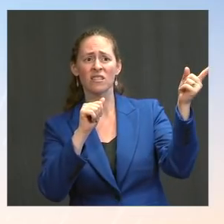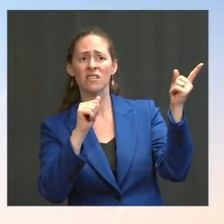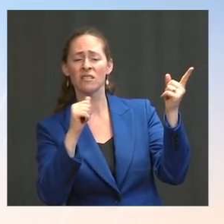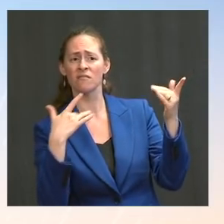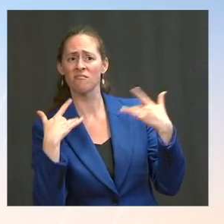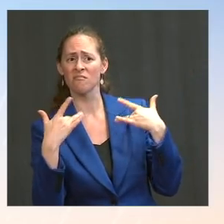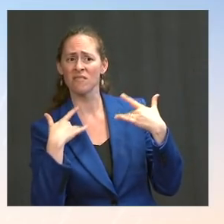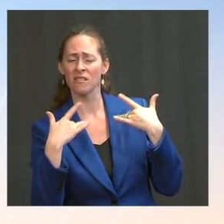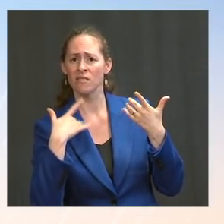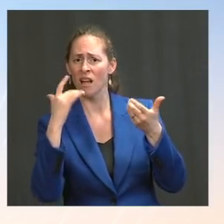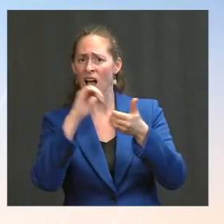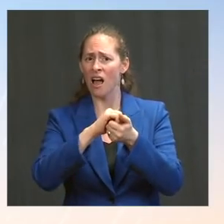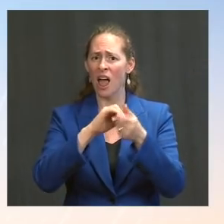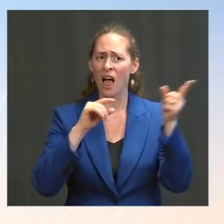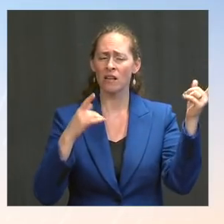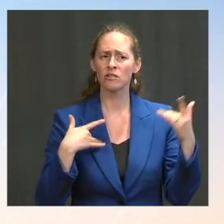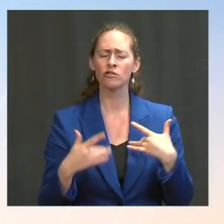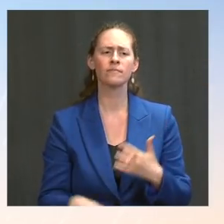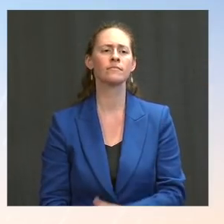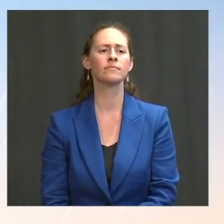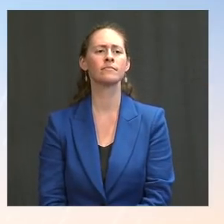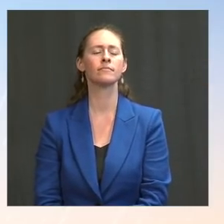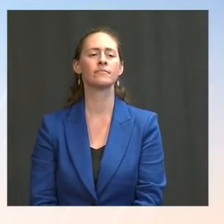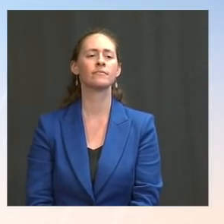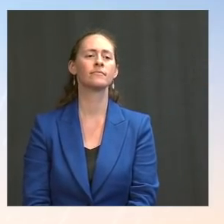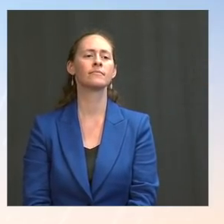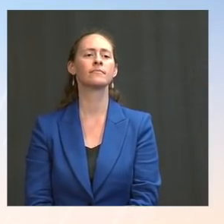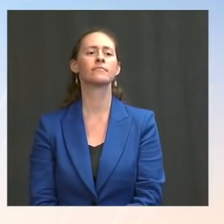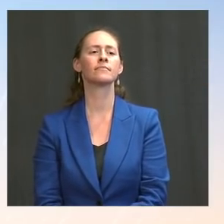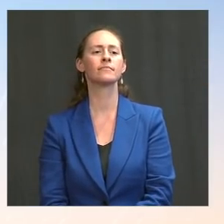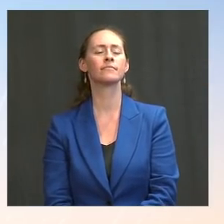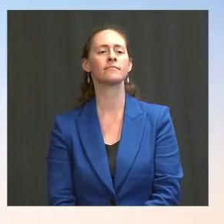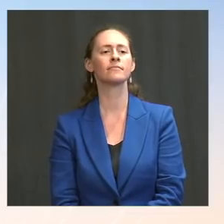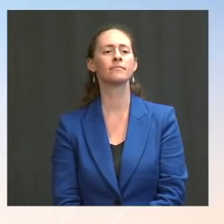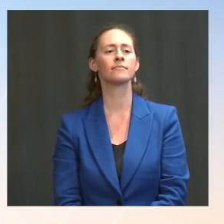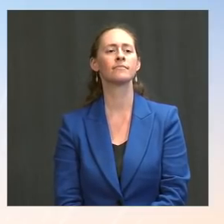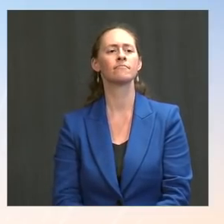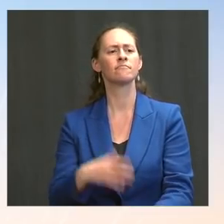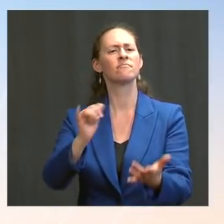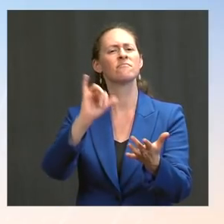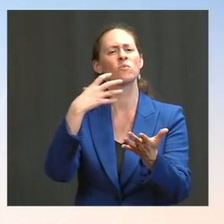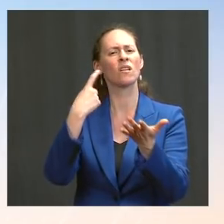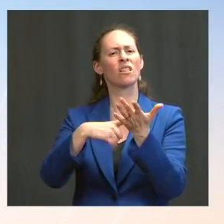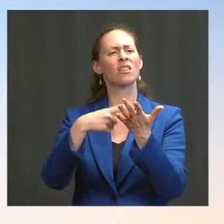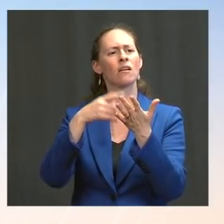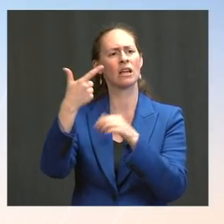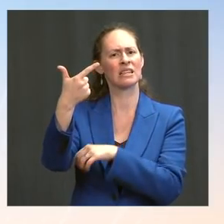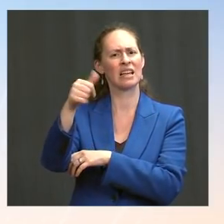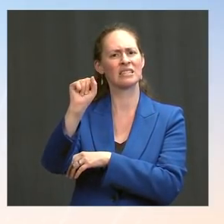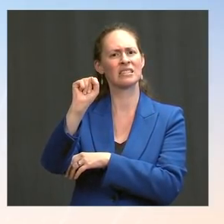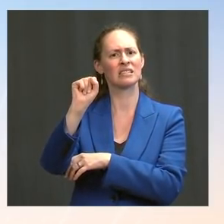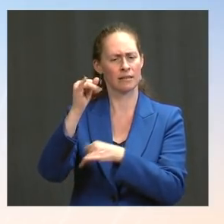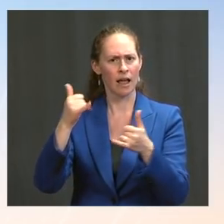Is the White House concerned about high oil prices? And has the President or anybody in the administration been in touch with allies in --